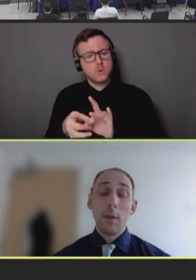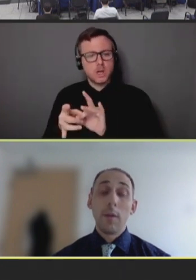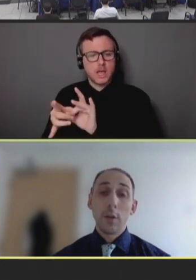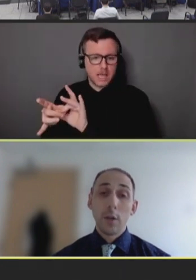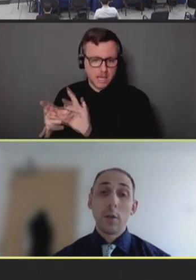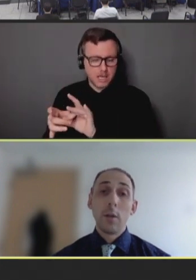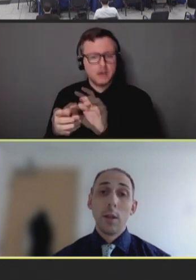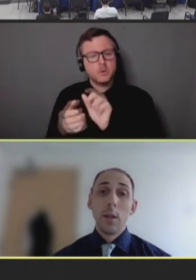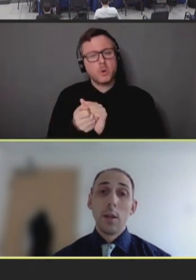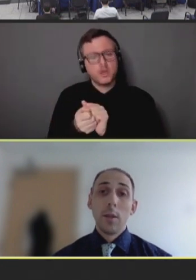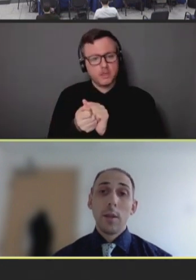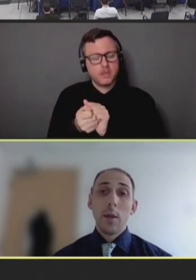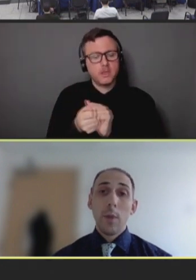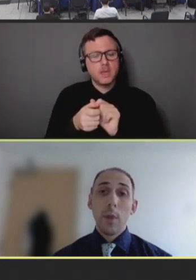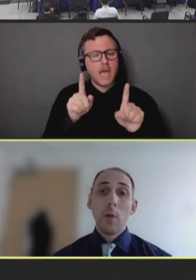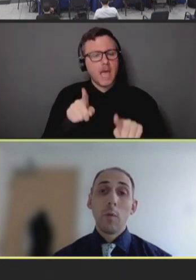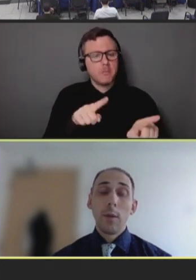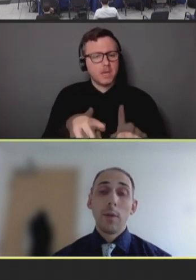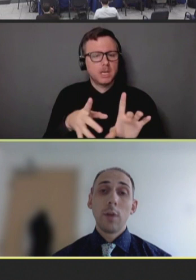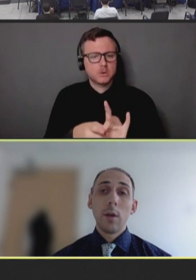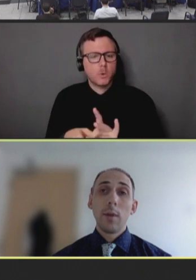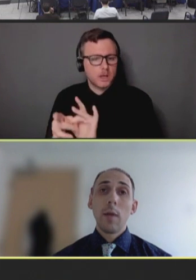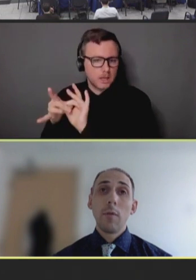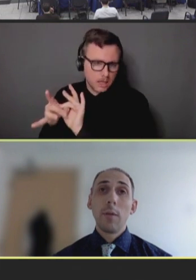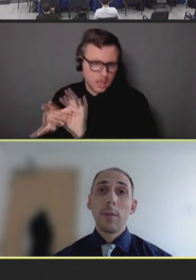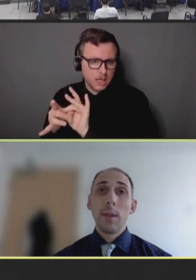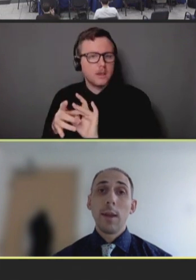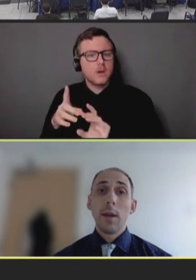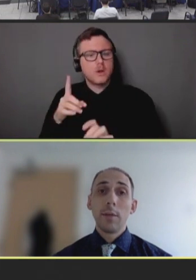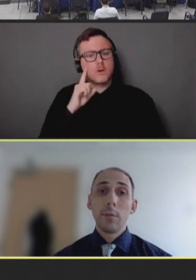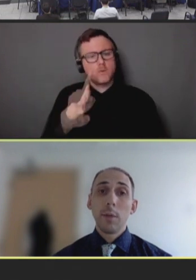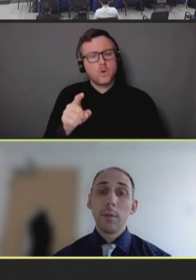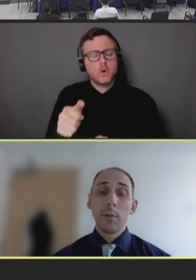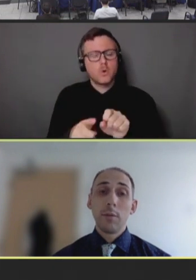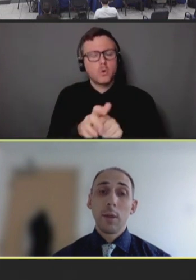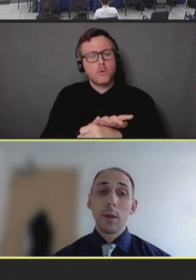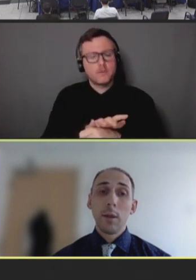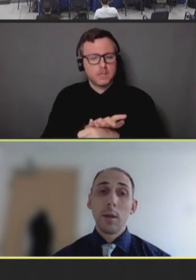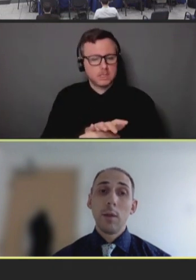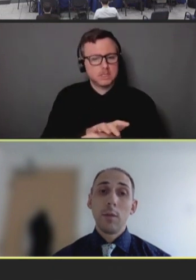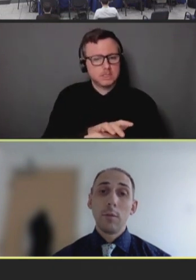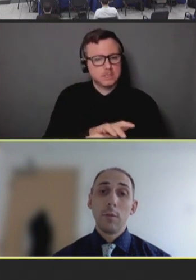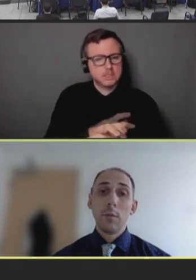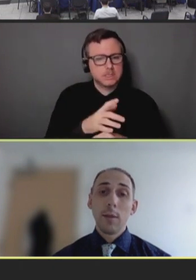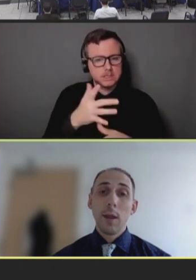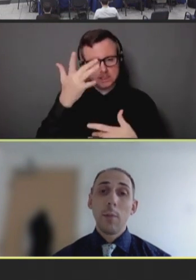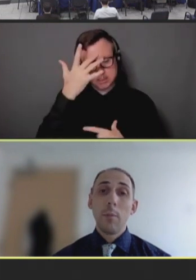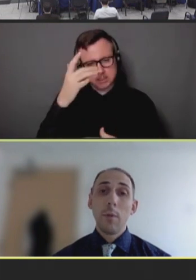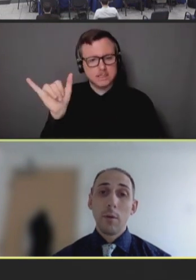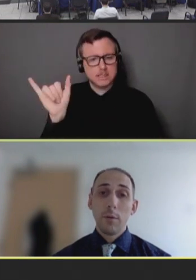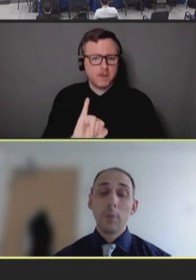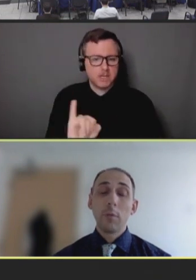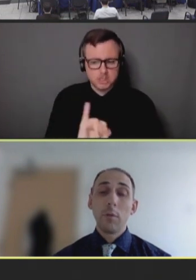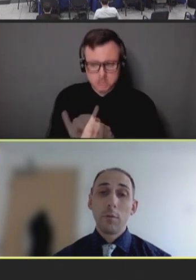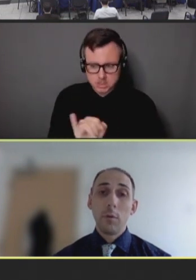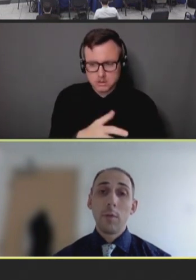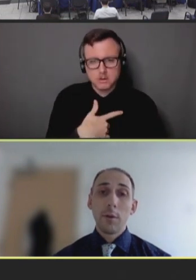infection. However, we did try to account for this in the analysis by censoring individuals at the time of SARS-CoV-2 infection diagnosis.